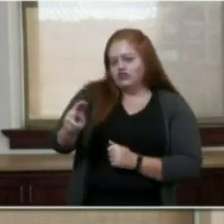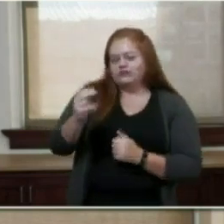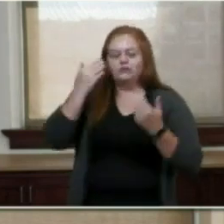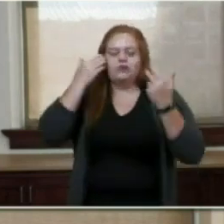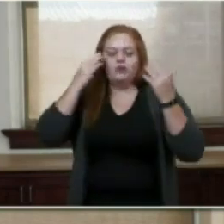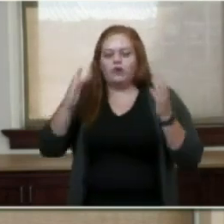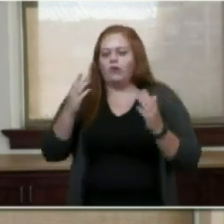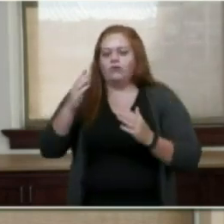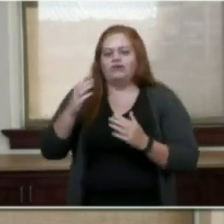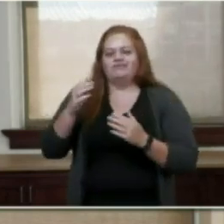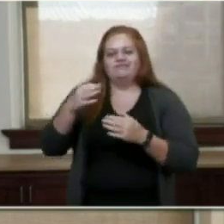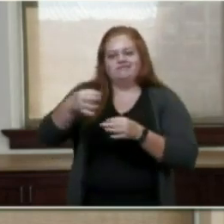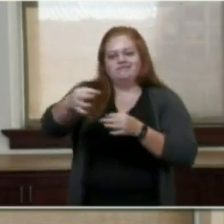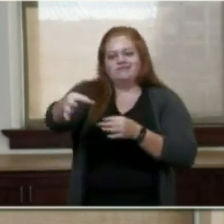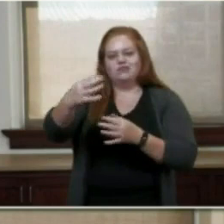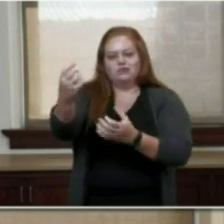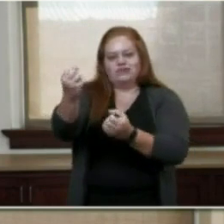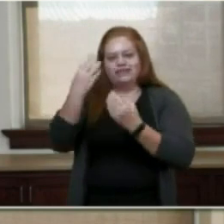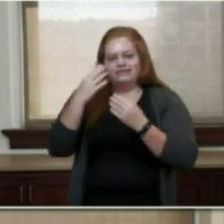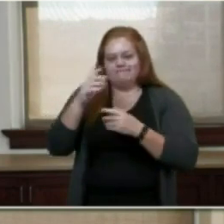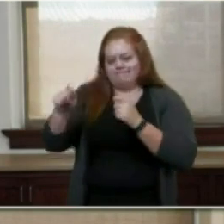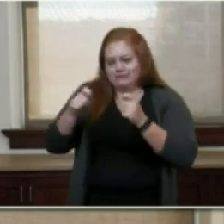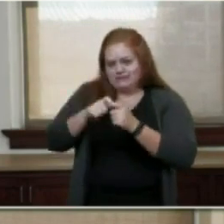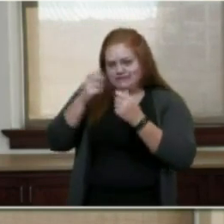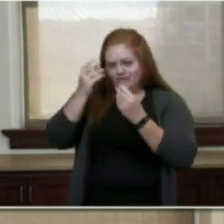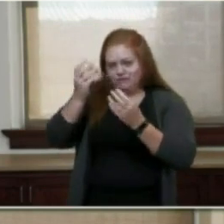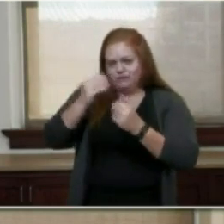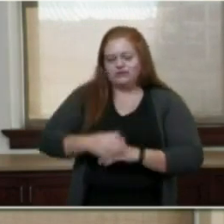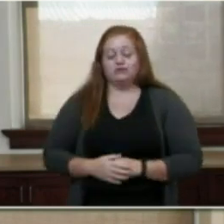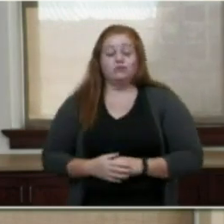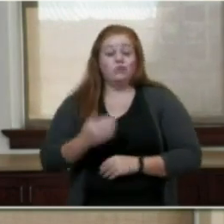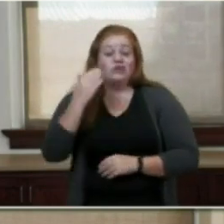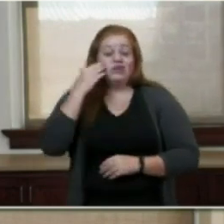we do know that the delta variant replicates and spreads quickly because